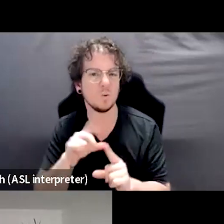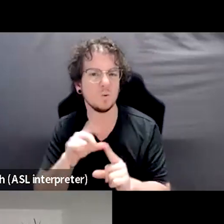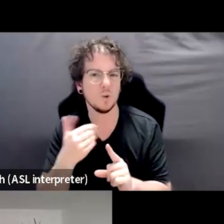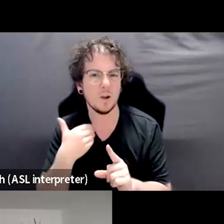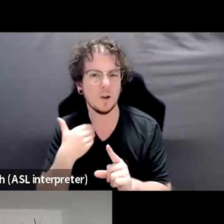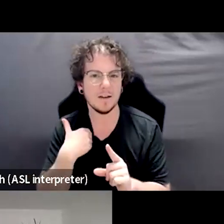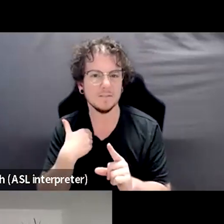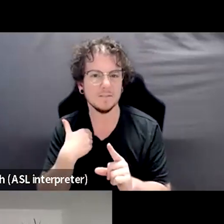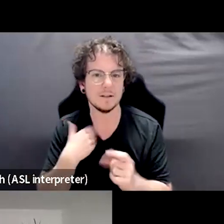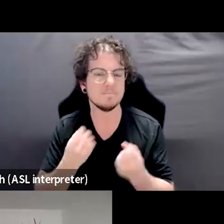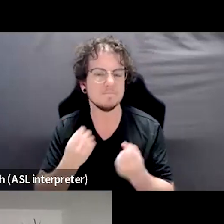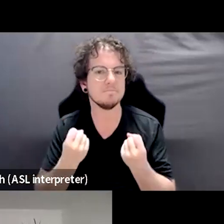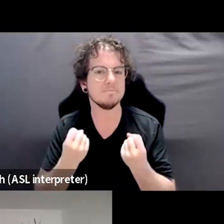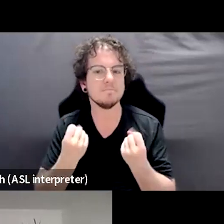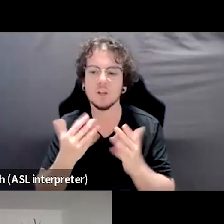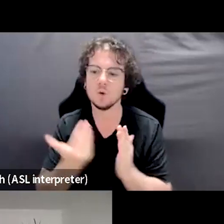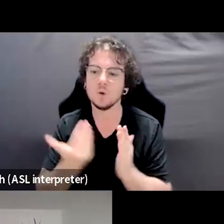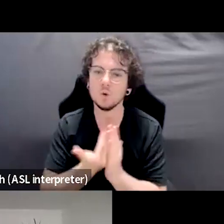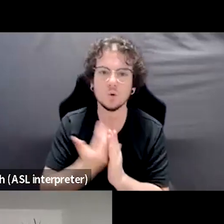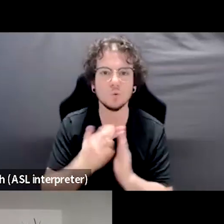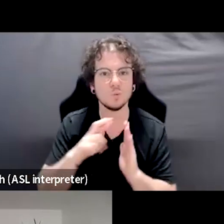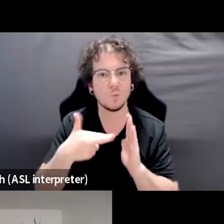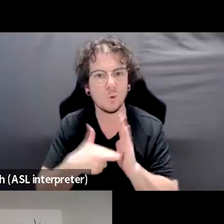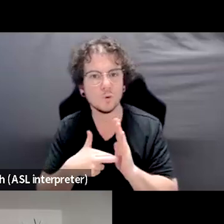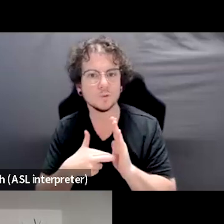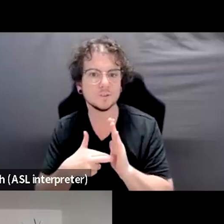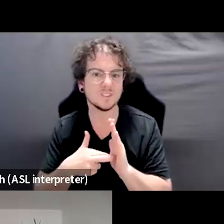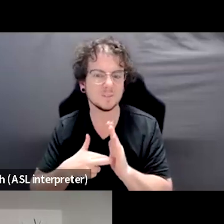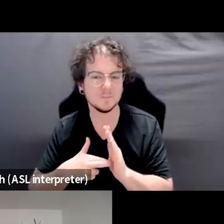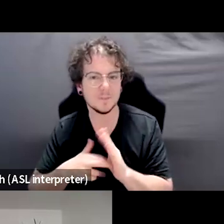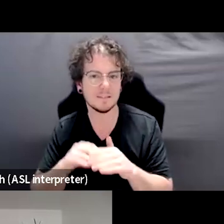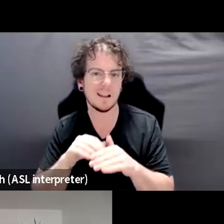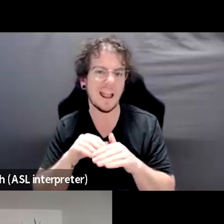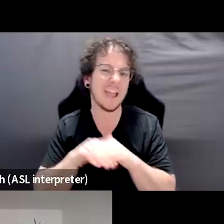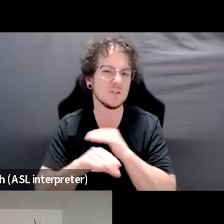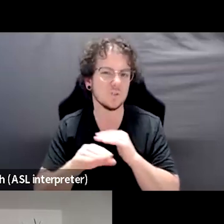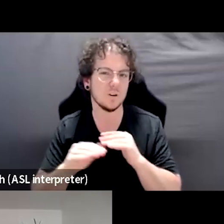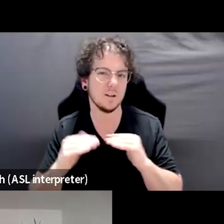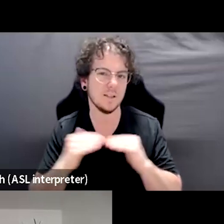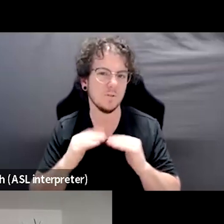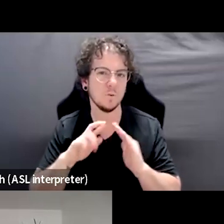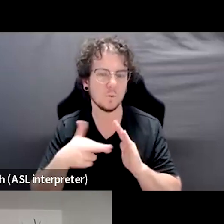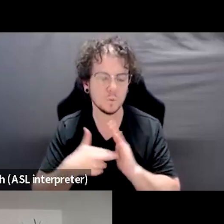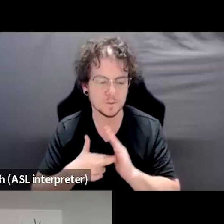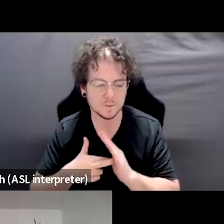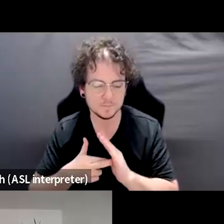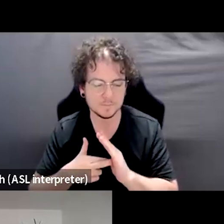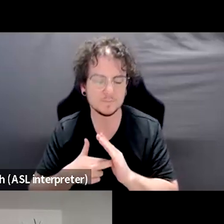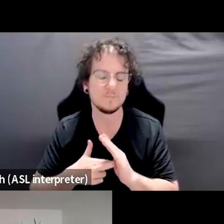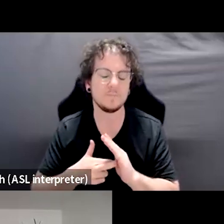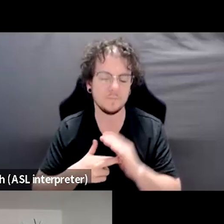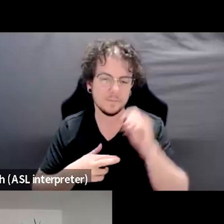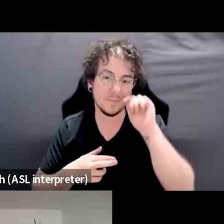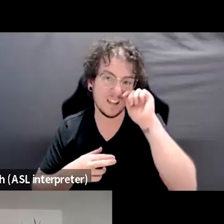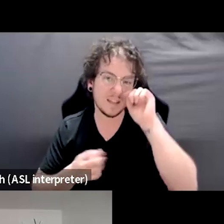junior or entry-level roles. And we find that a lot of people have moved up from whatever those